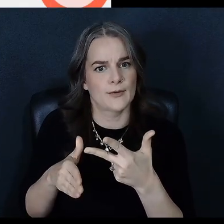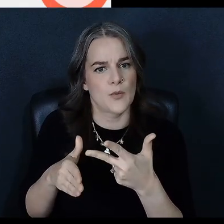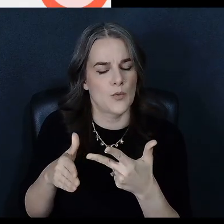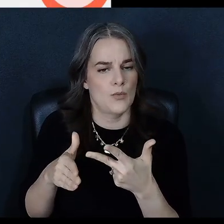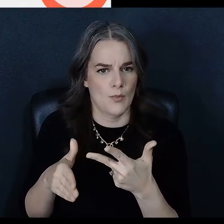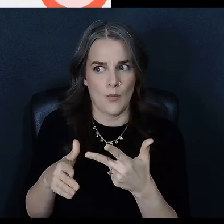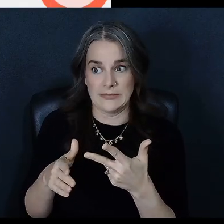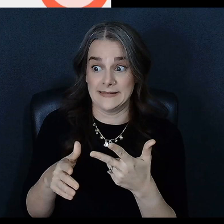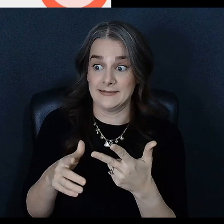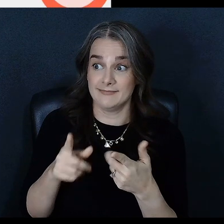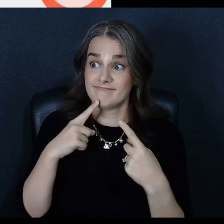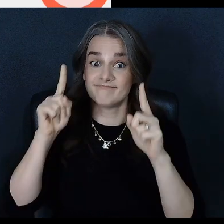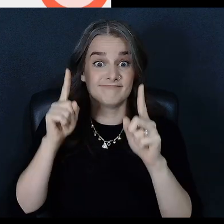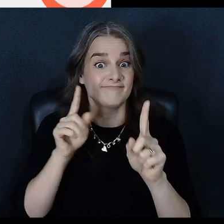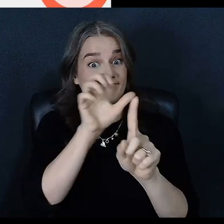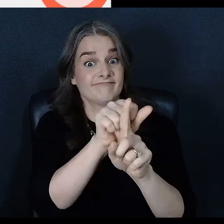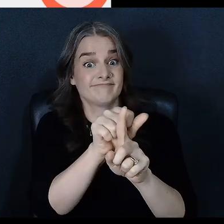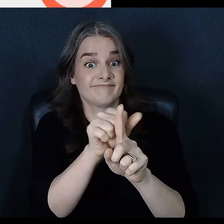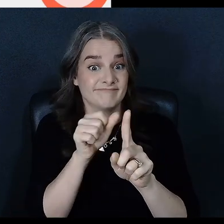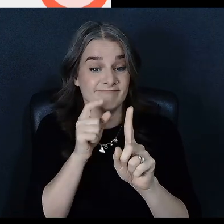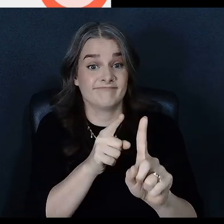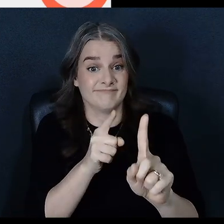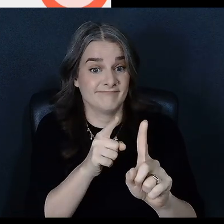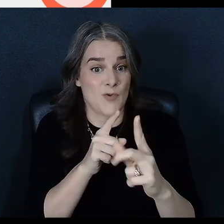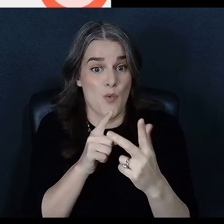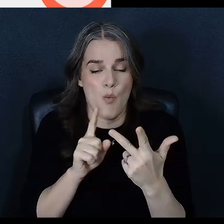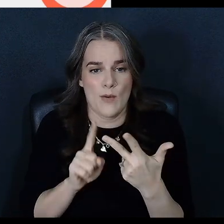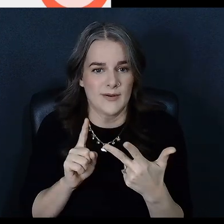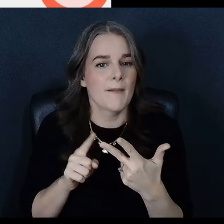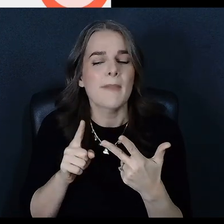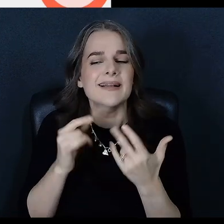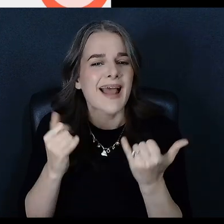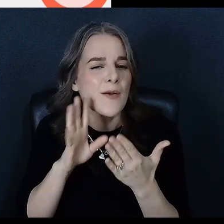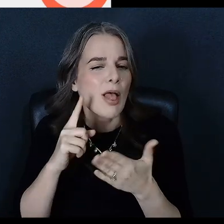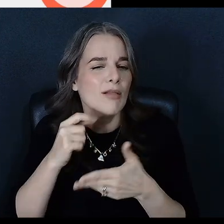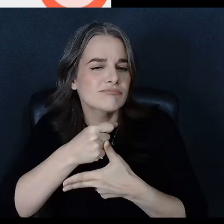on that input part, which is the access piece. And we'll move through these choices